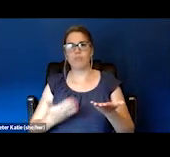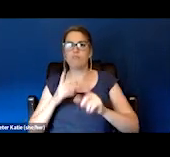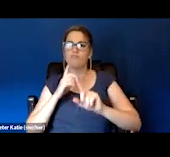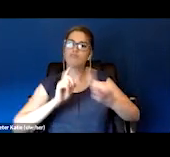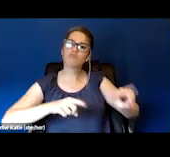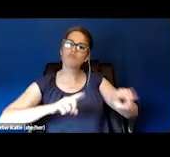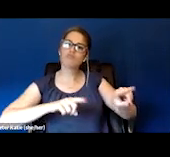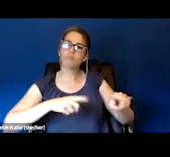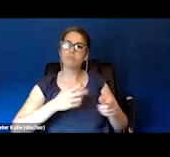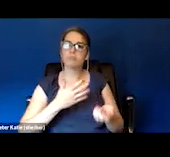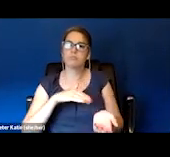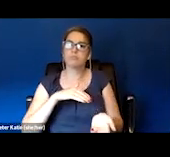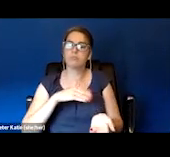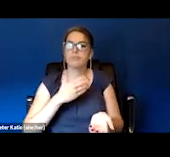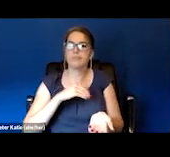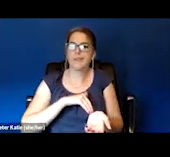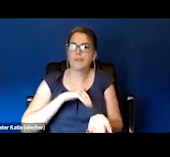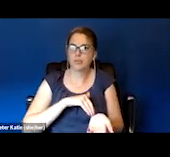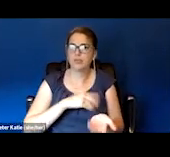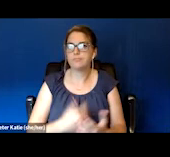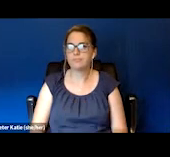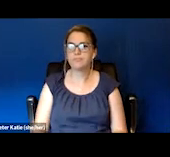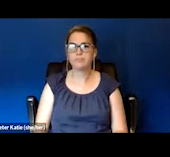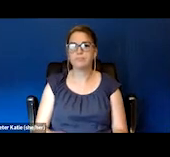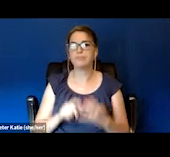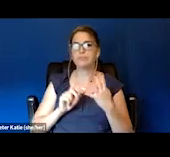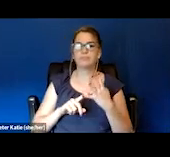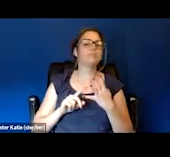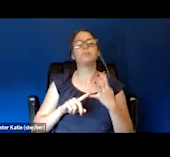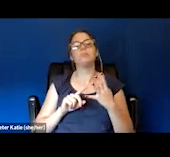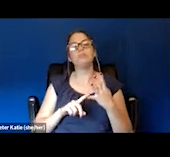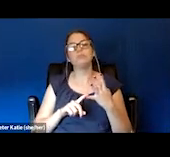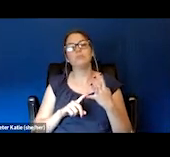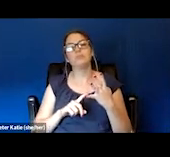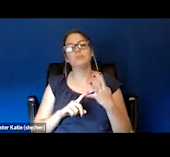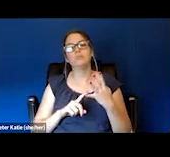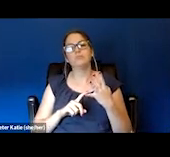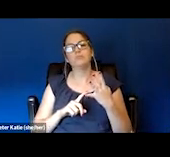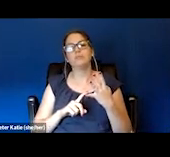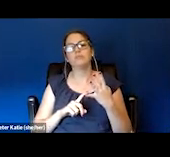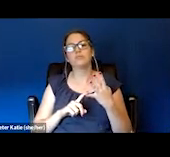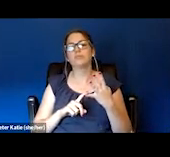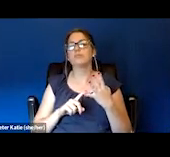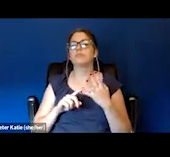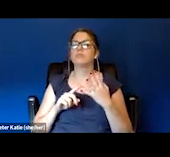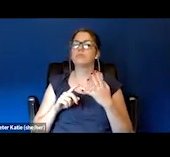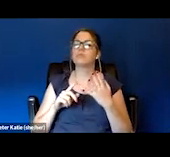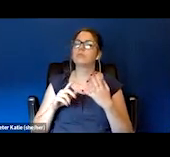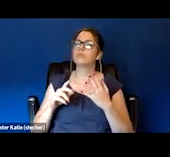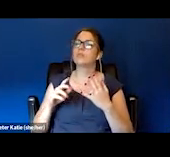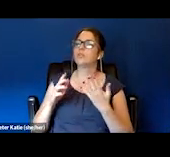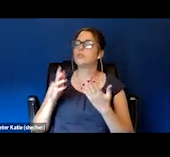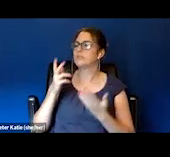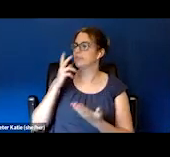both primary and behavioral. And then finally a benefit of assessing and providing care for folks where they're at in the unsheltered environments